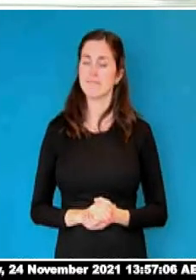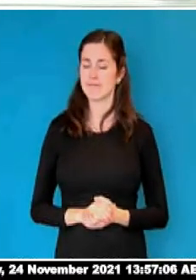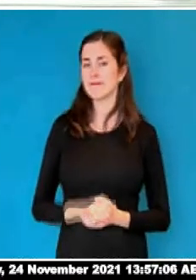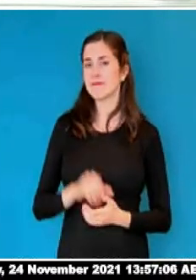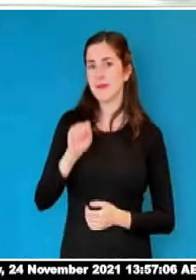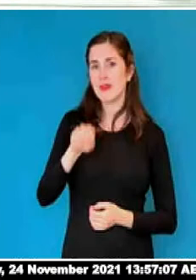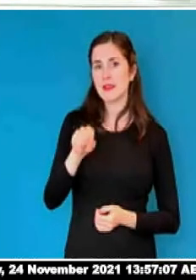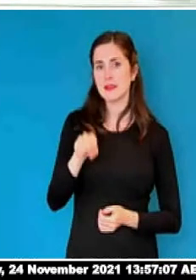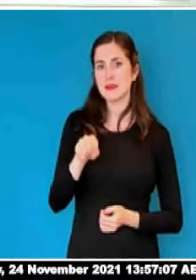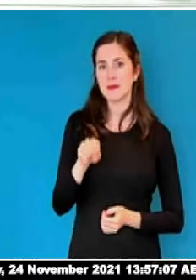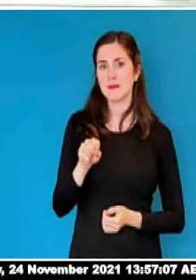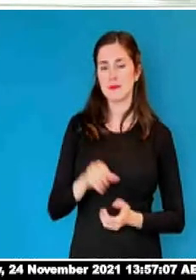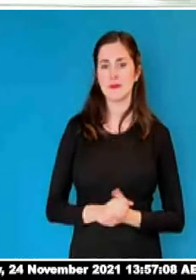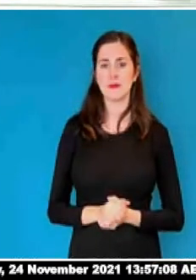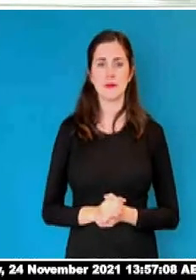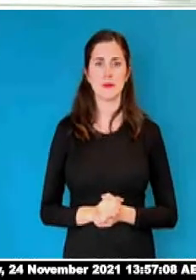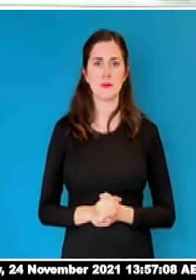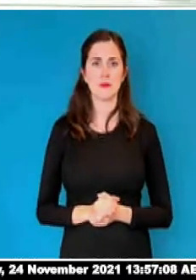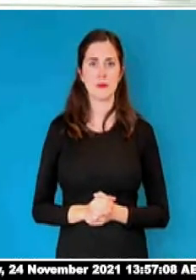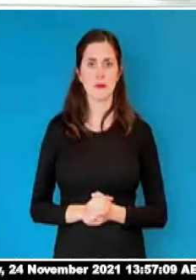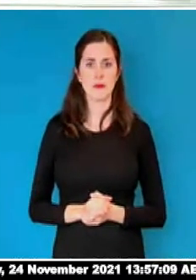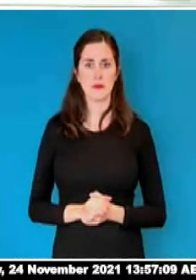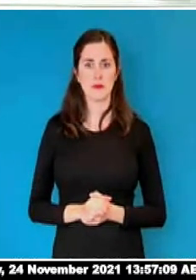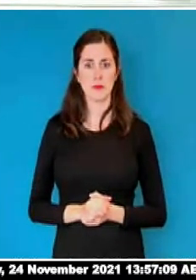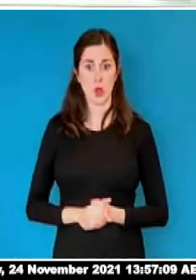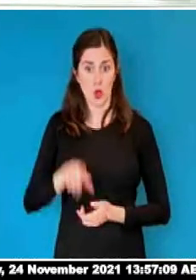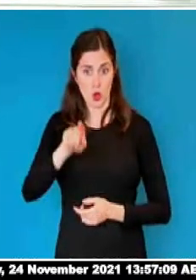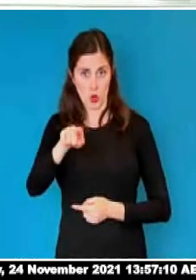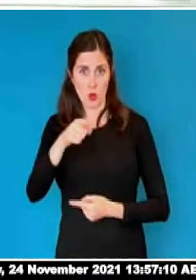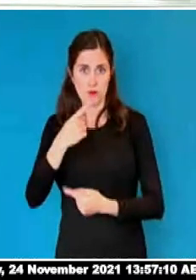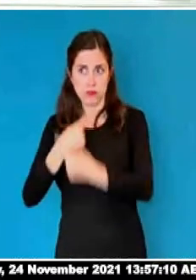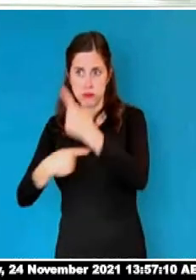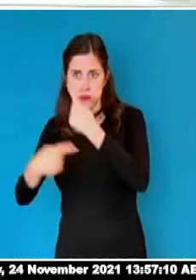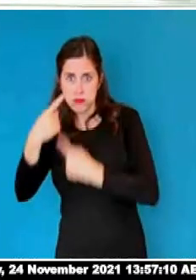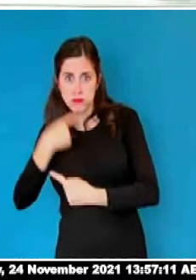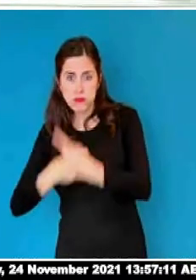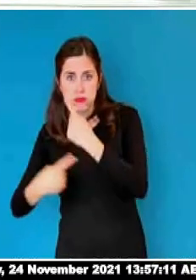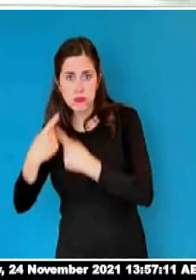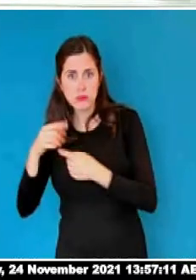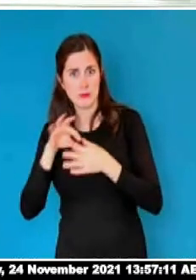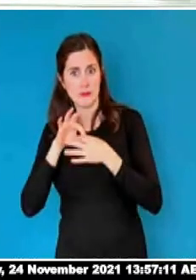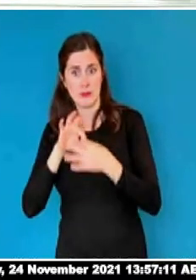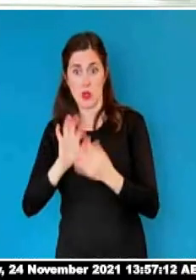I understand that you are giving evidence in relation to the content of your statement; is that right?